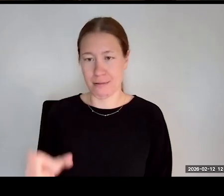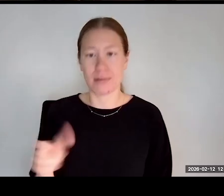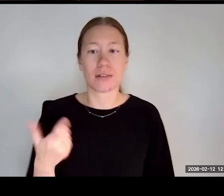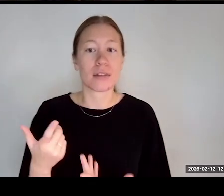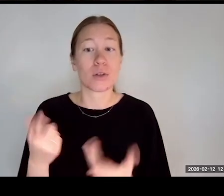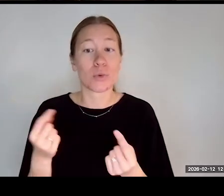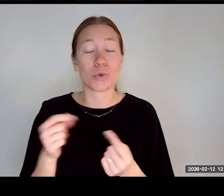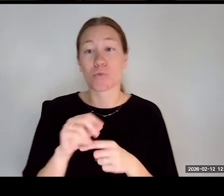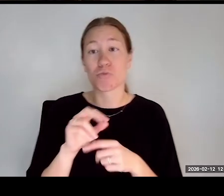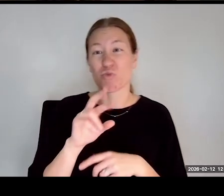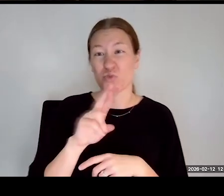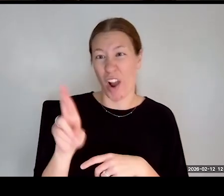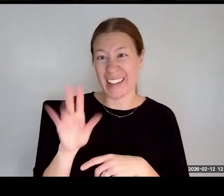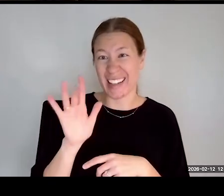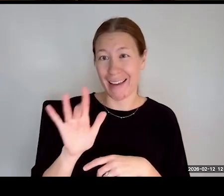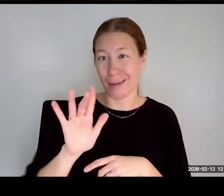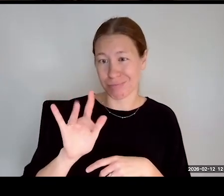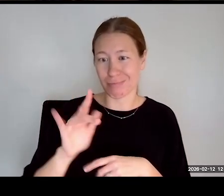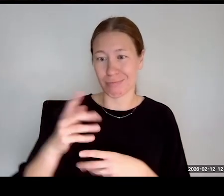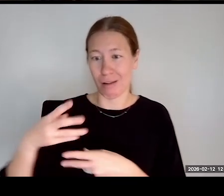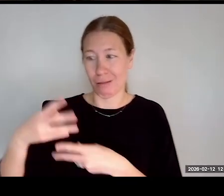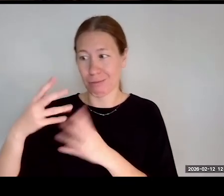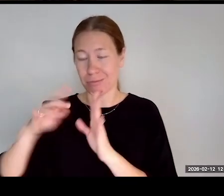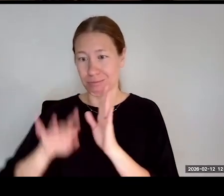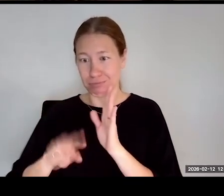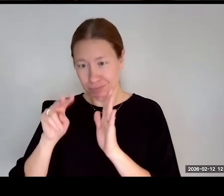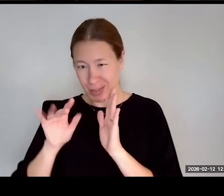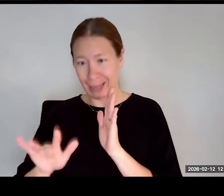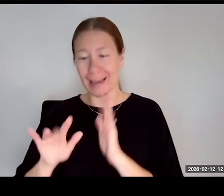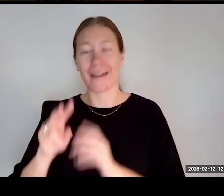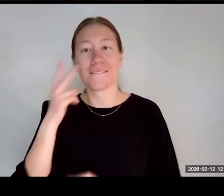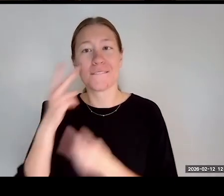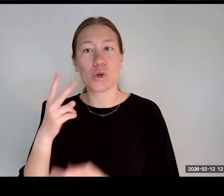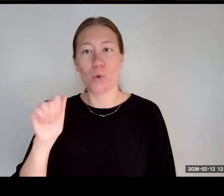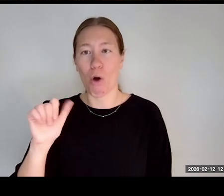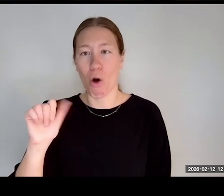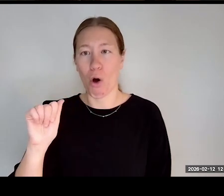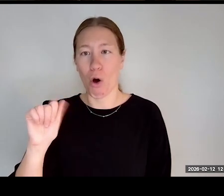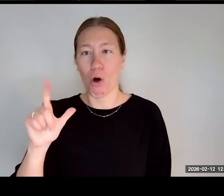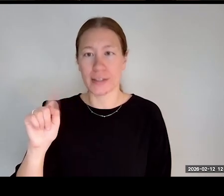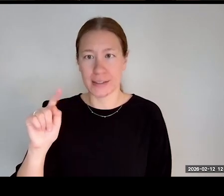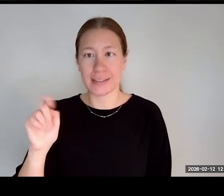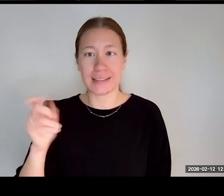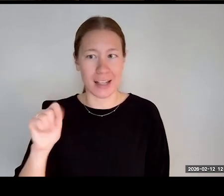and you can scroll down until you see view alt text and that will open the pane. The other way you can do this is